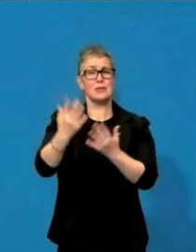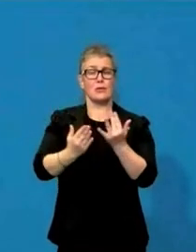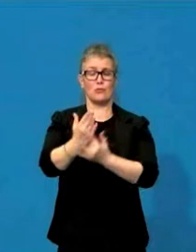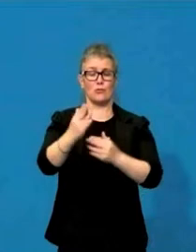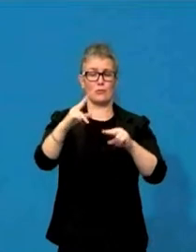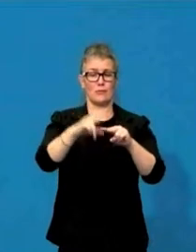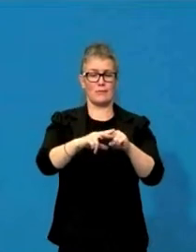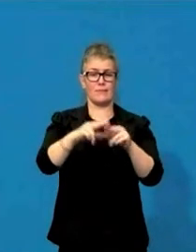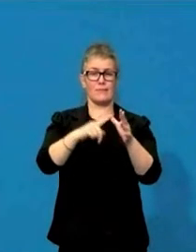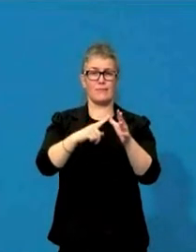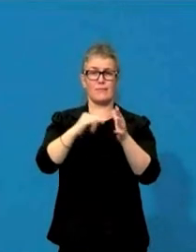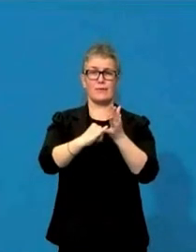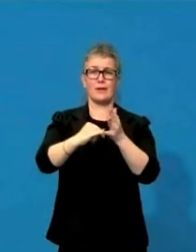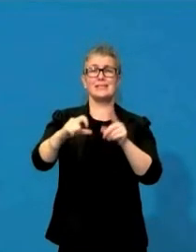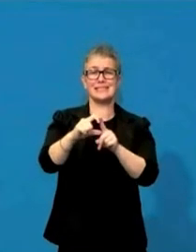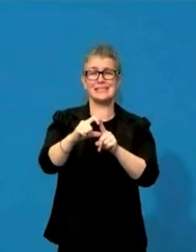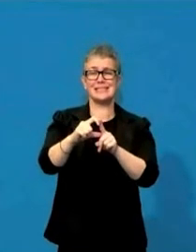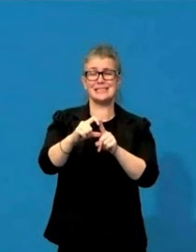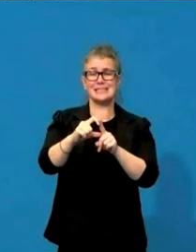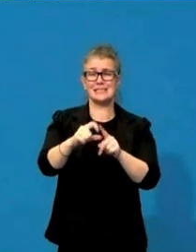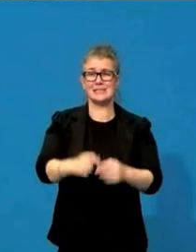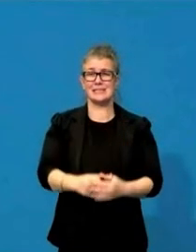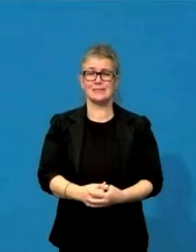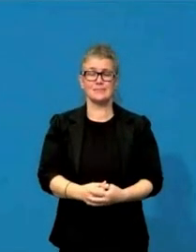I will come back to that a little later, Geoff.